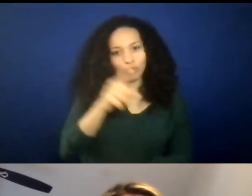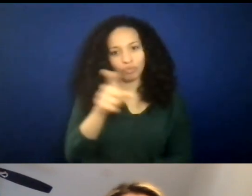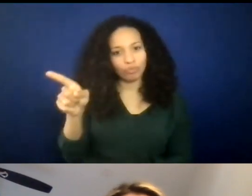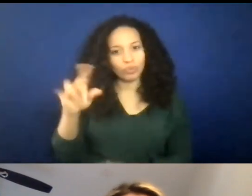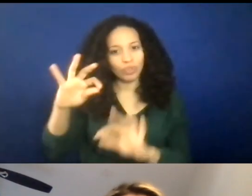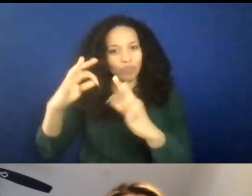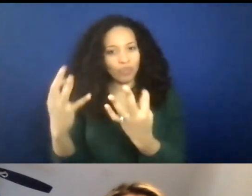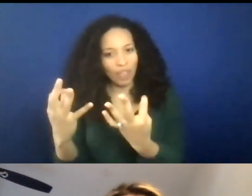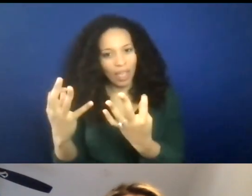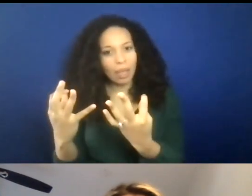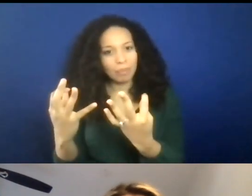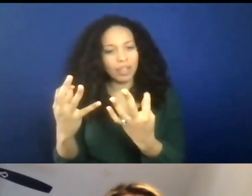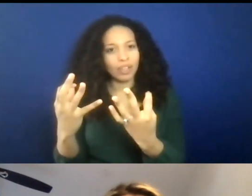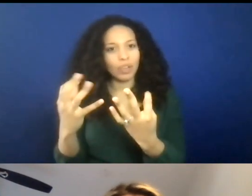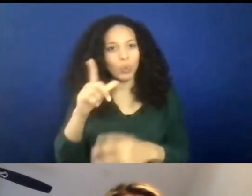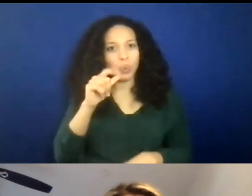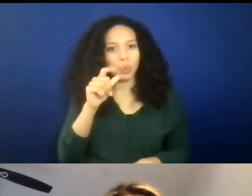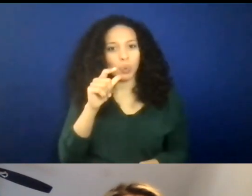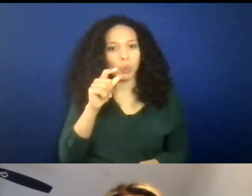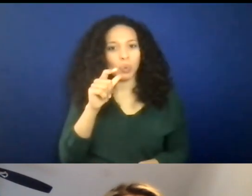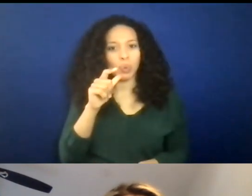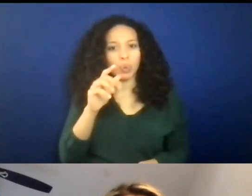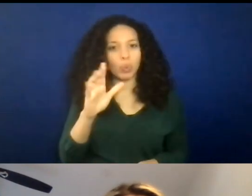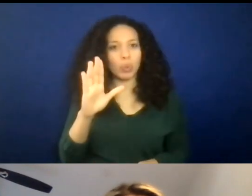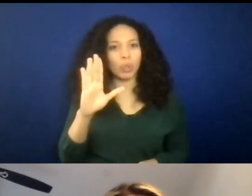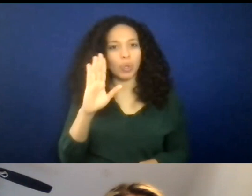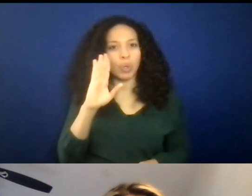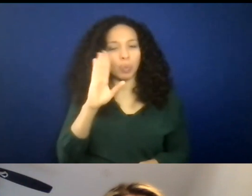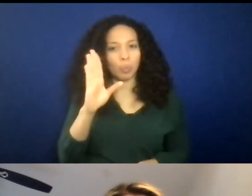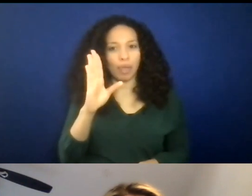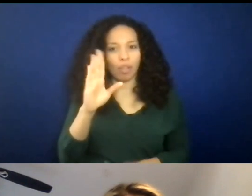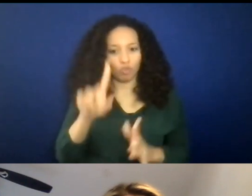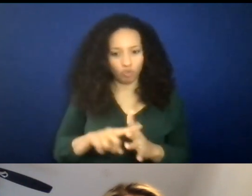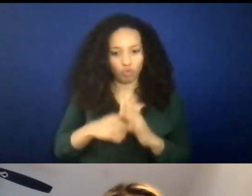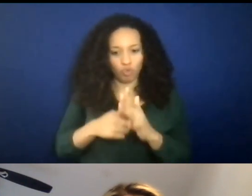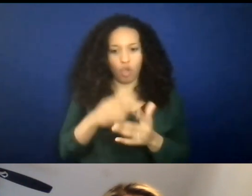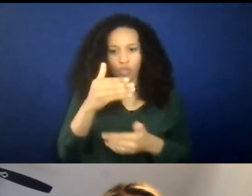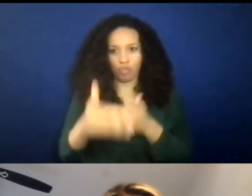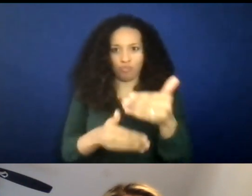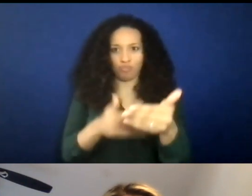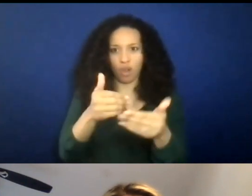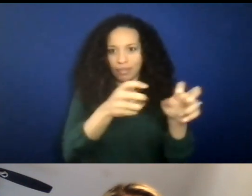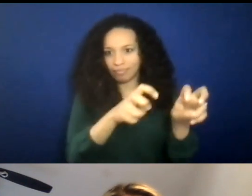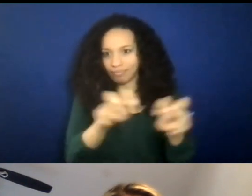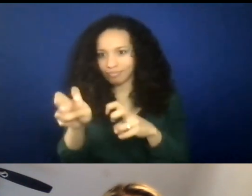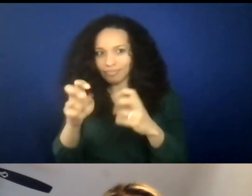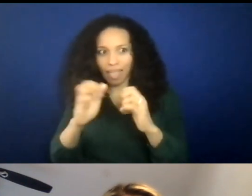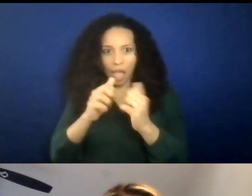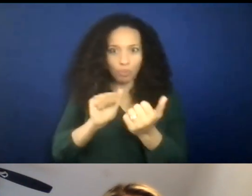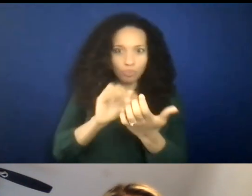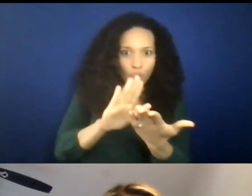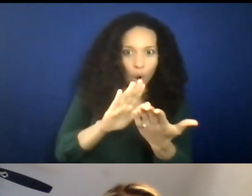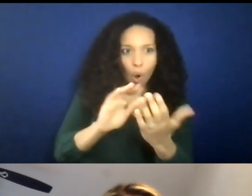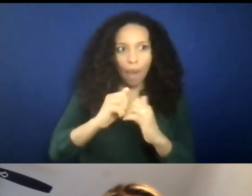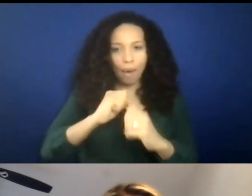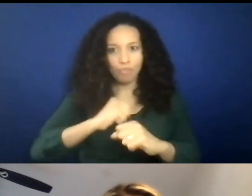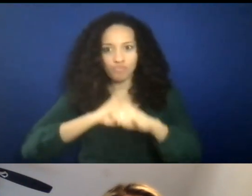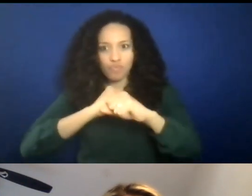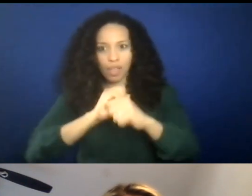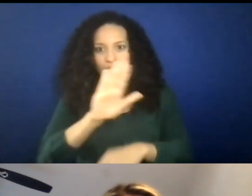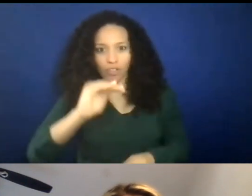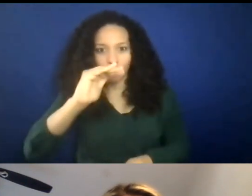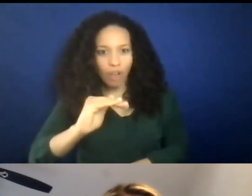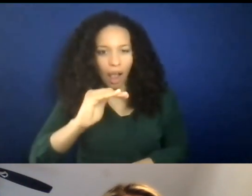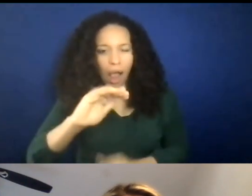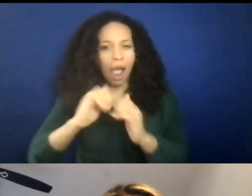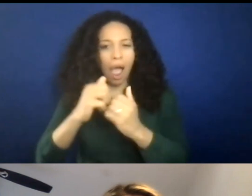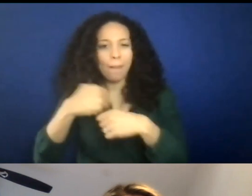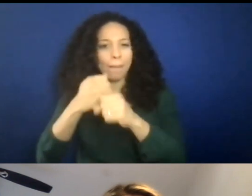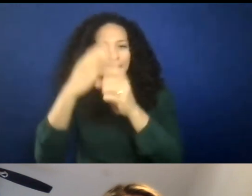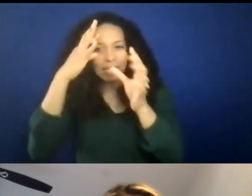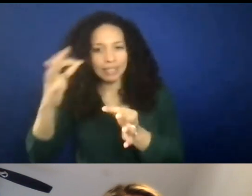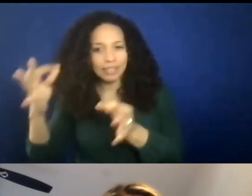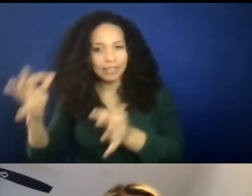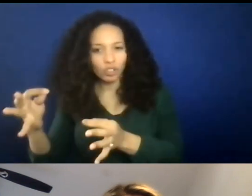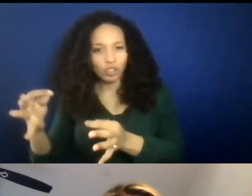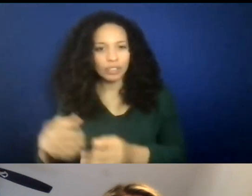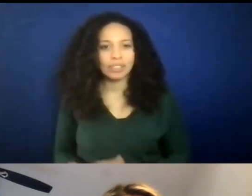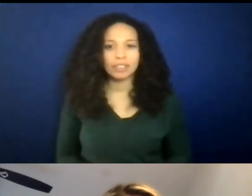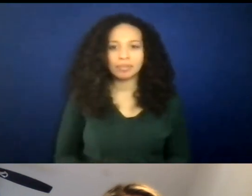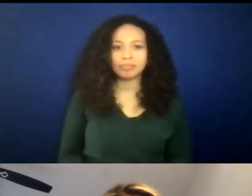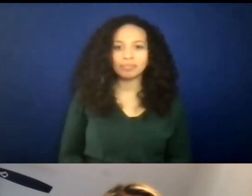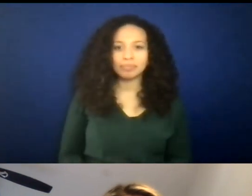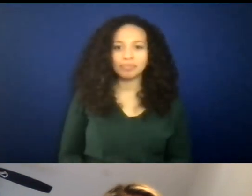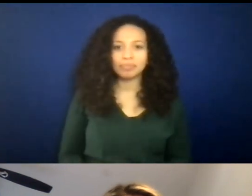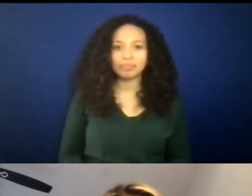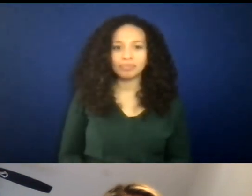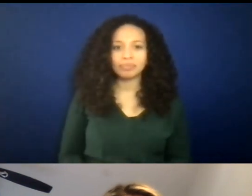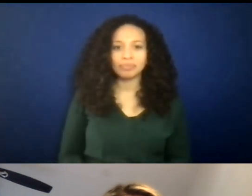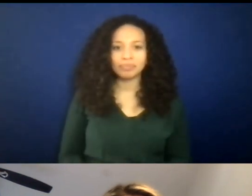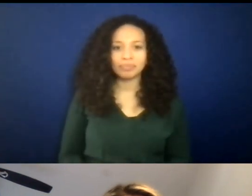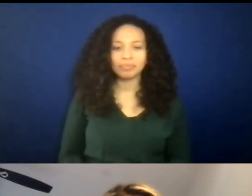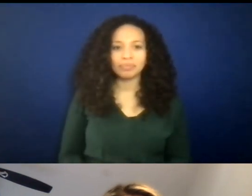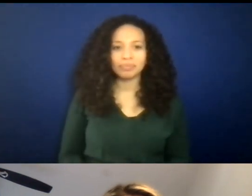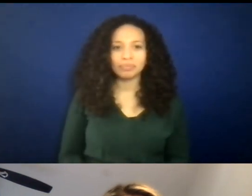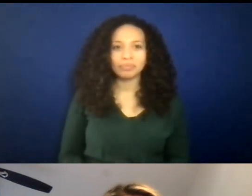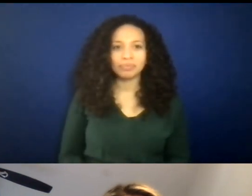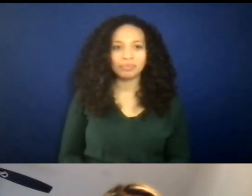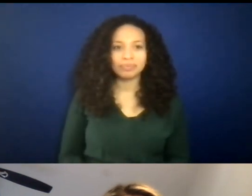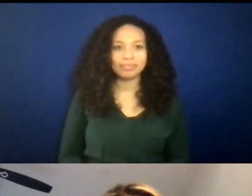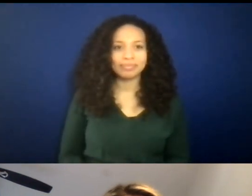to enter the process. About how to approach it and protect their child and make good decisions.